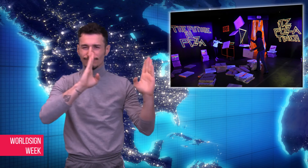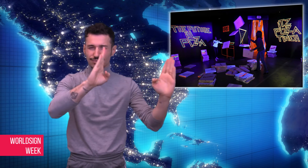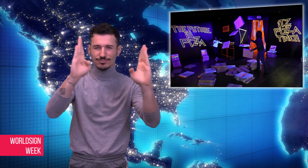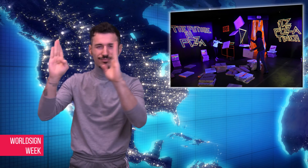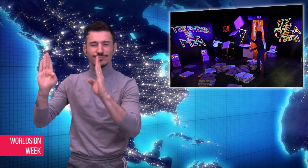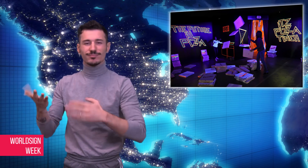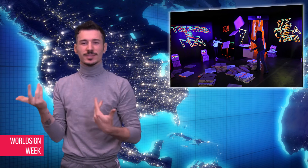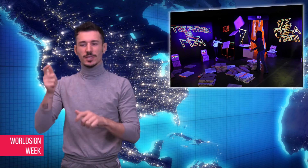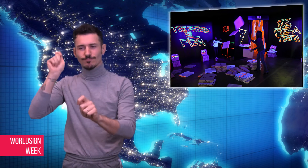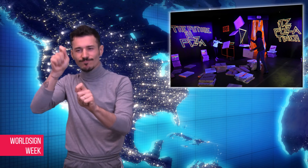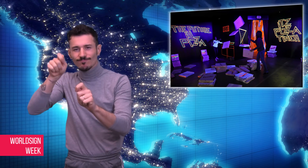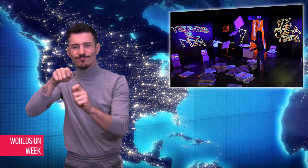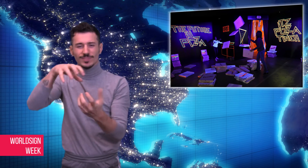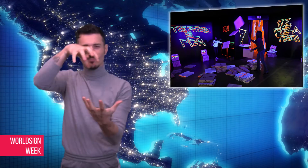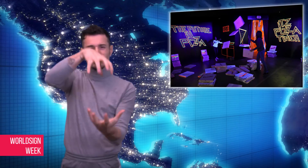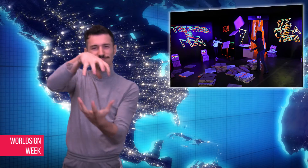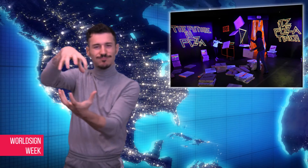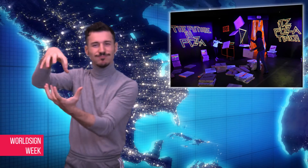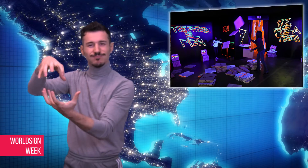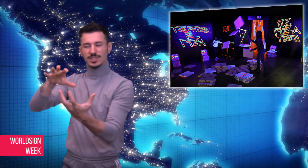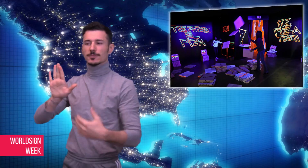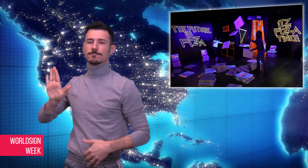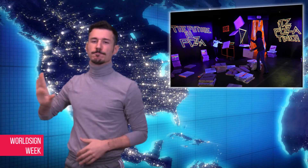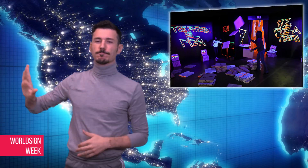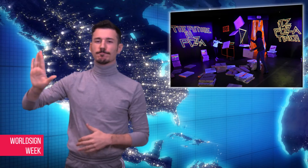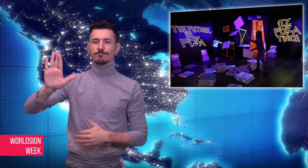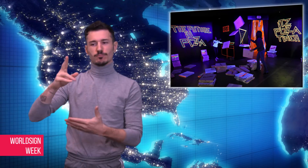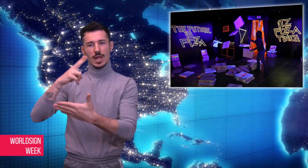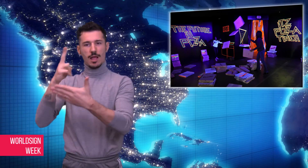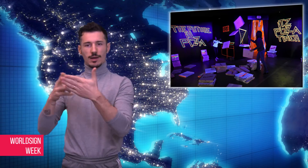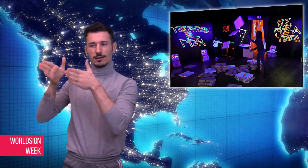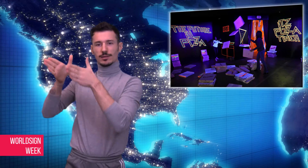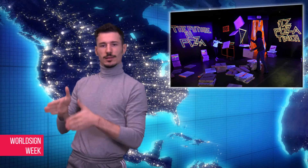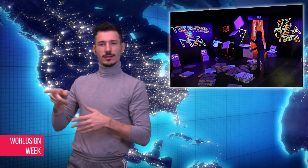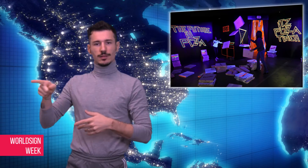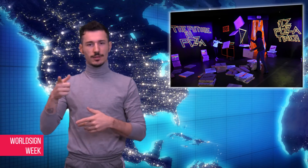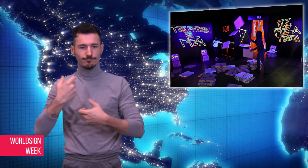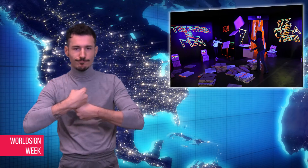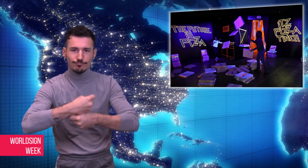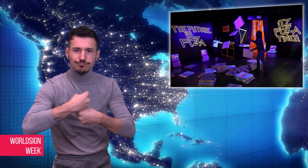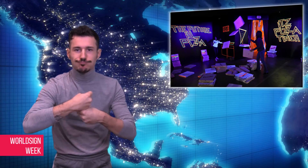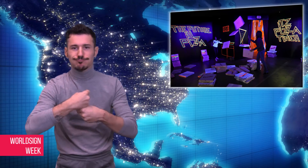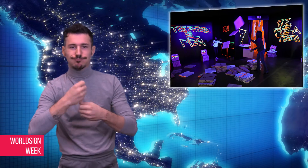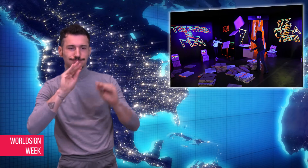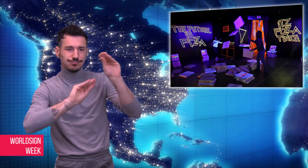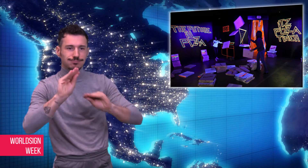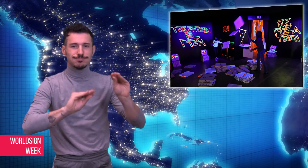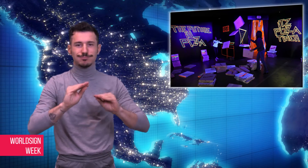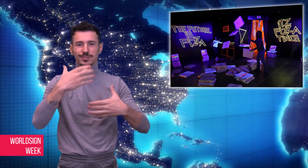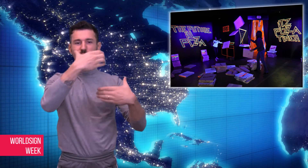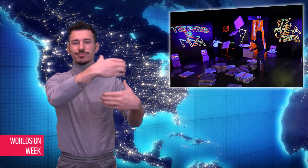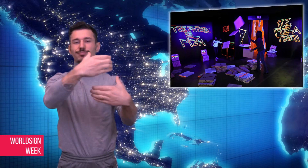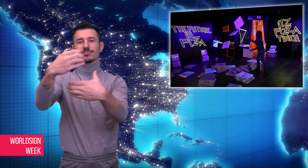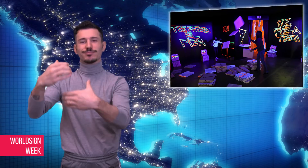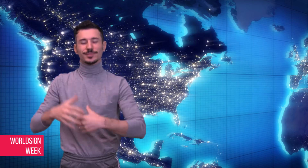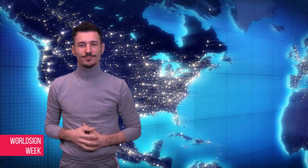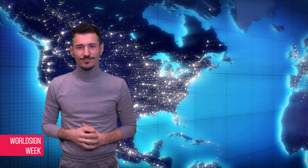from photographs to sculptures done by contemporary artists.